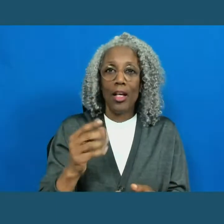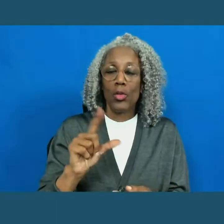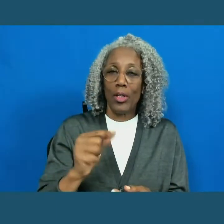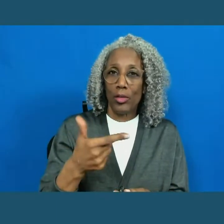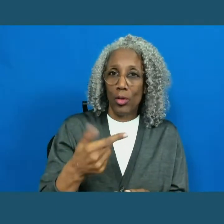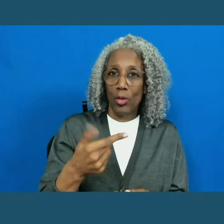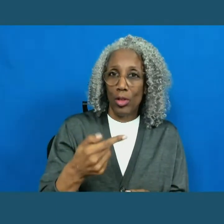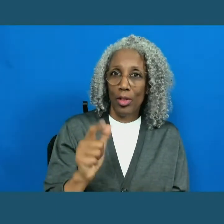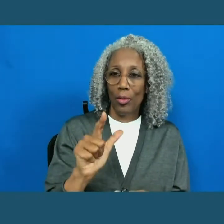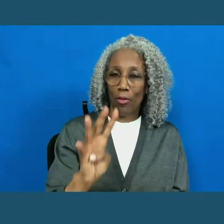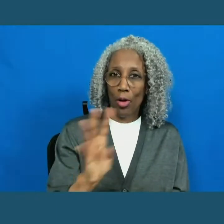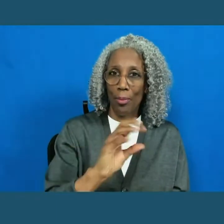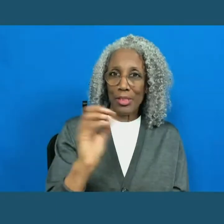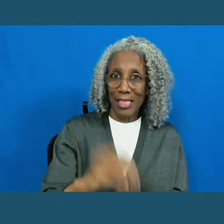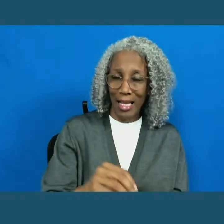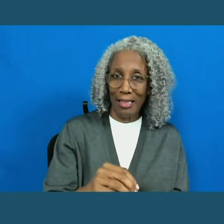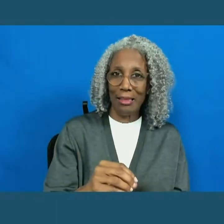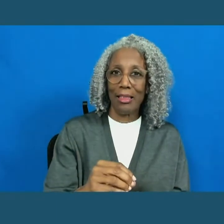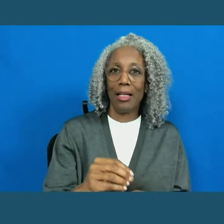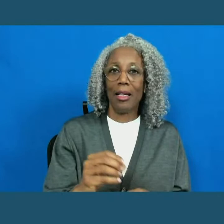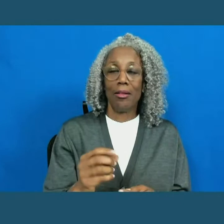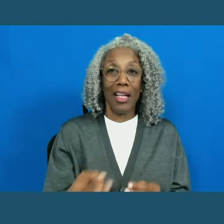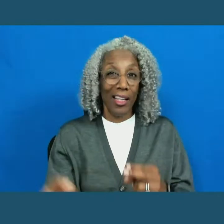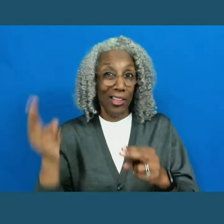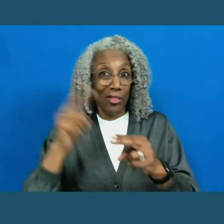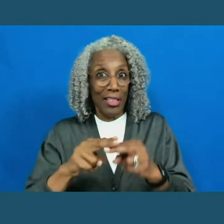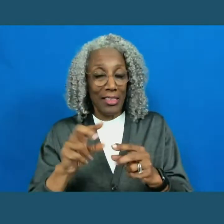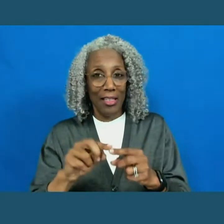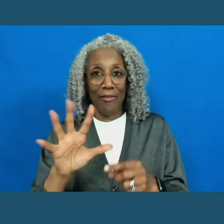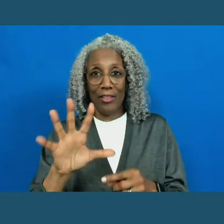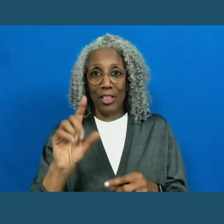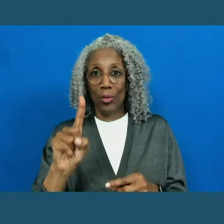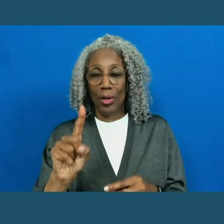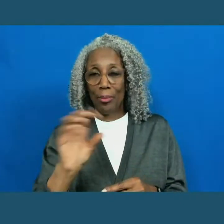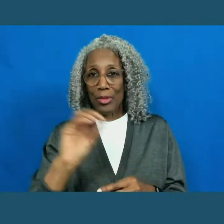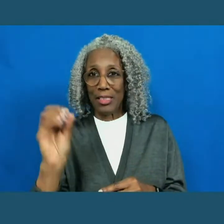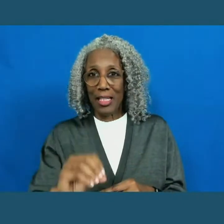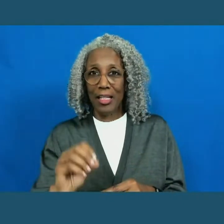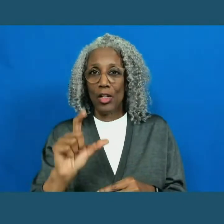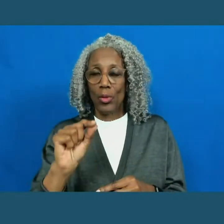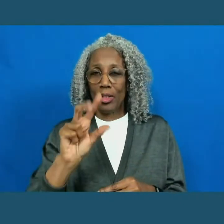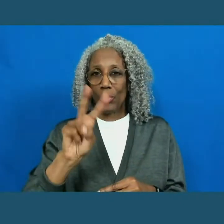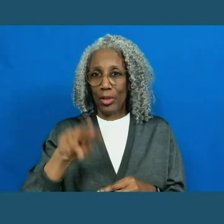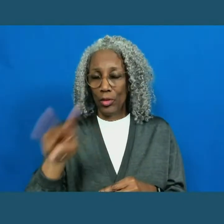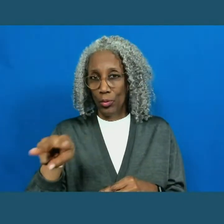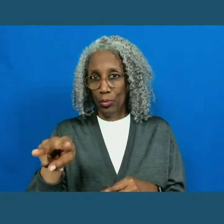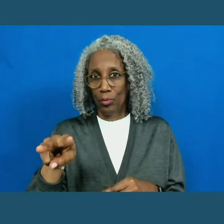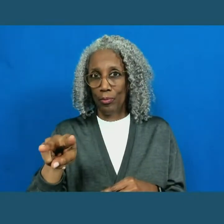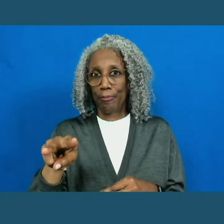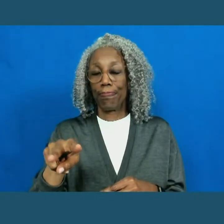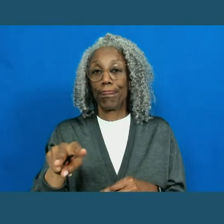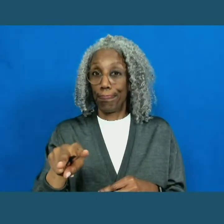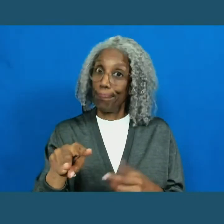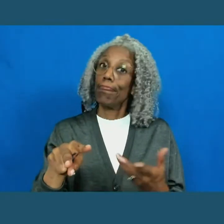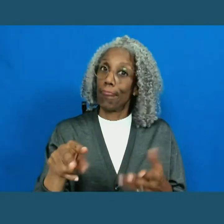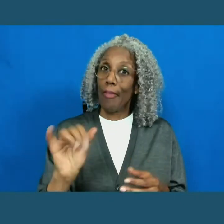students who met evidence of learning and math. Uh In 2021